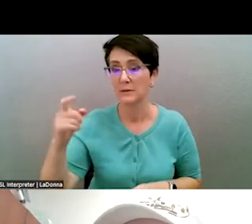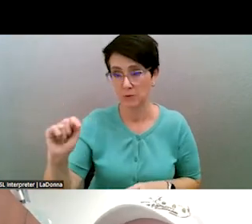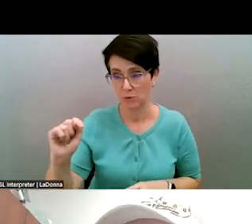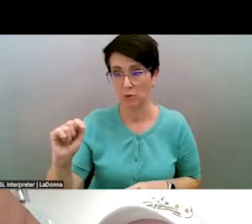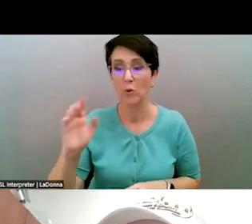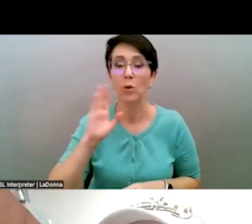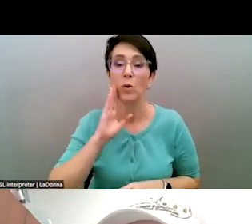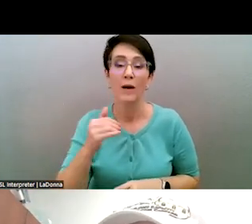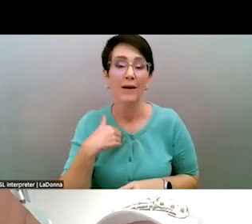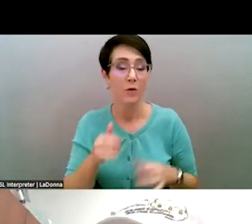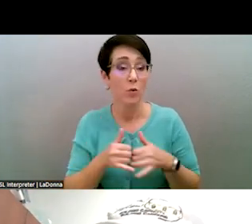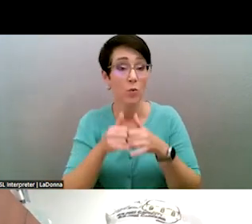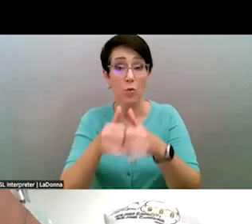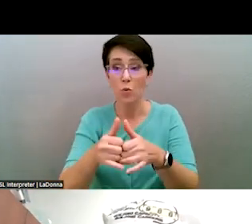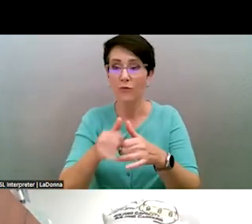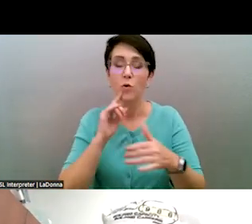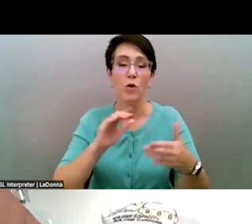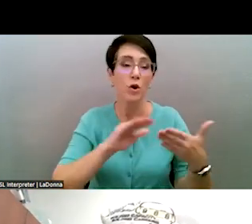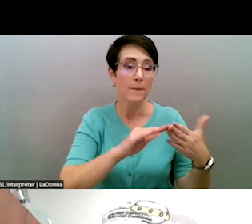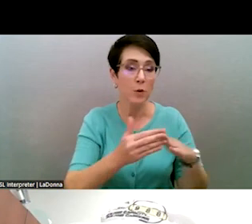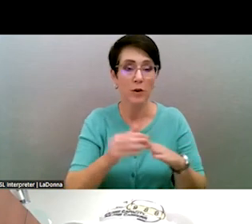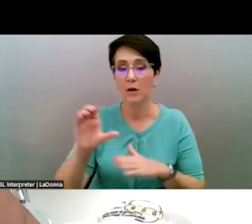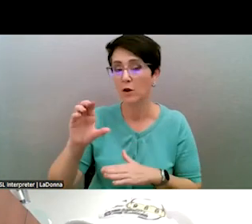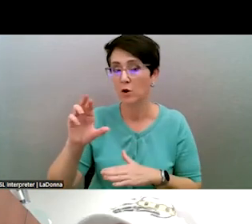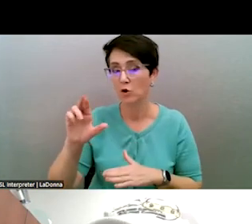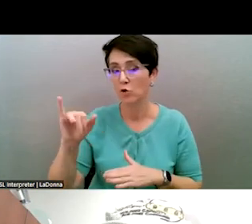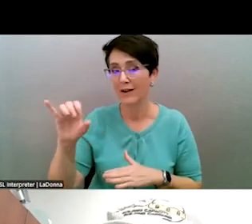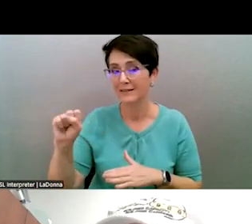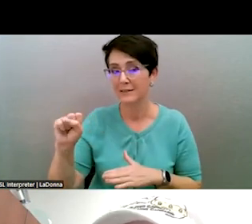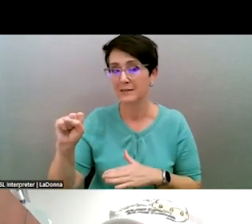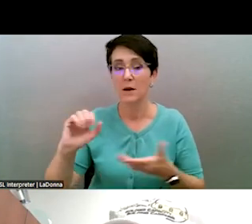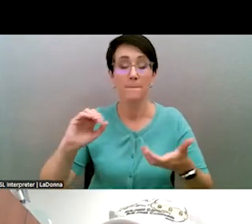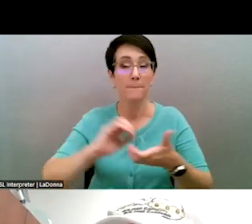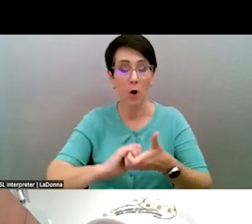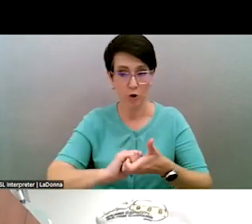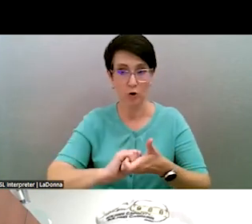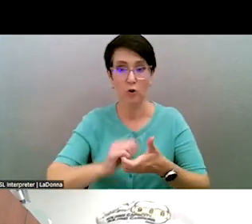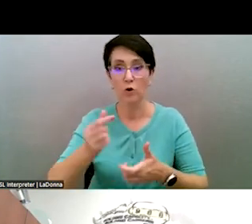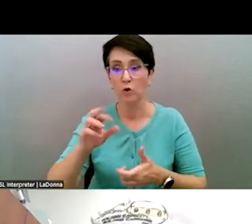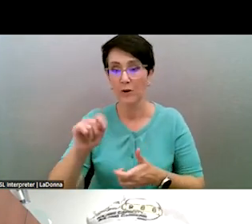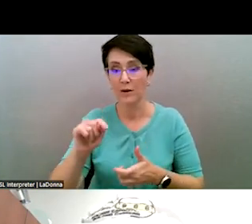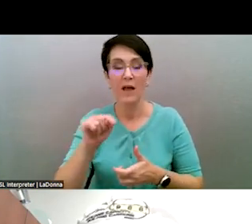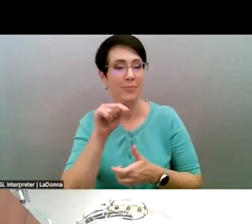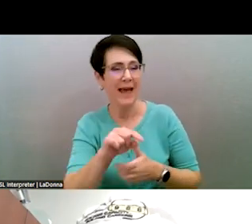AWARDS FOR THE COMMUNITY CRISIS PARTNERSHIP GRANTS, MOBILE OUTREACH, CONNECTIVITY OF MOBILE